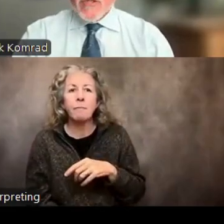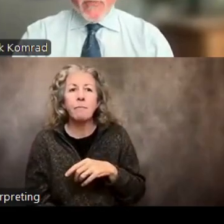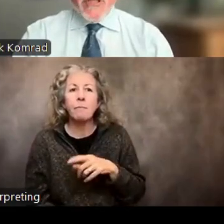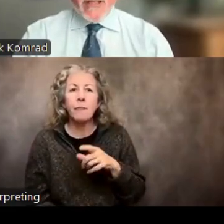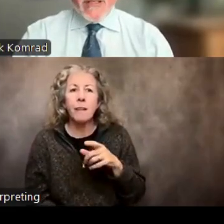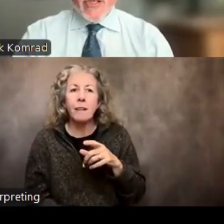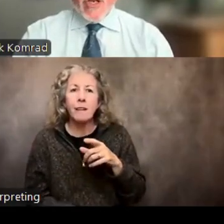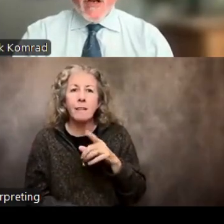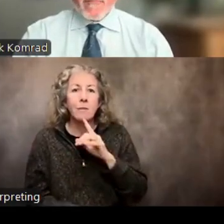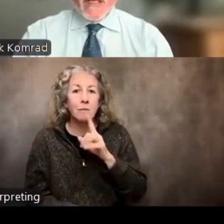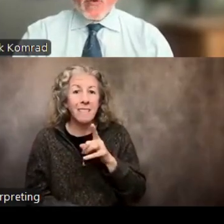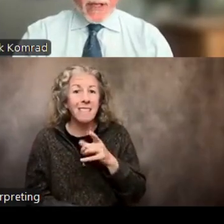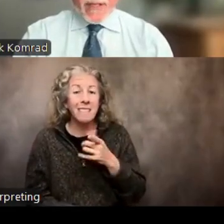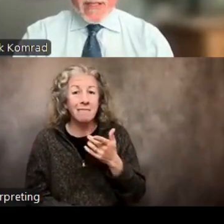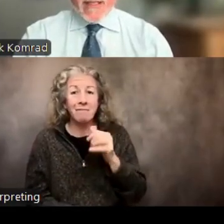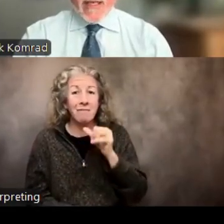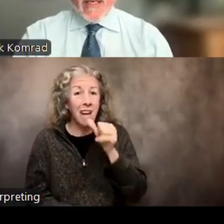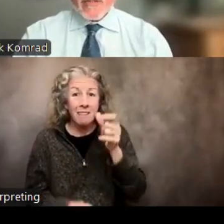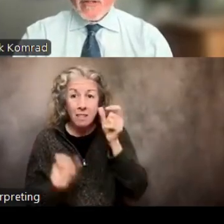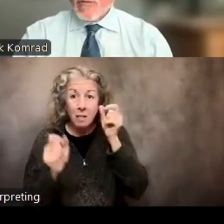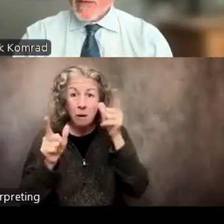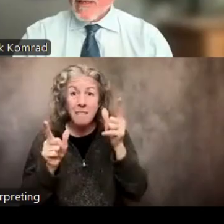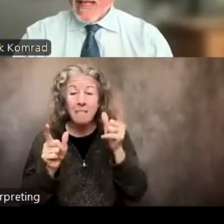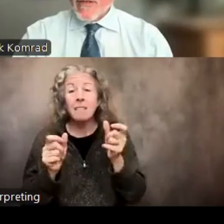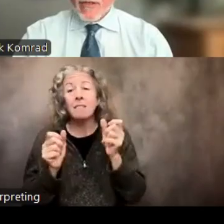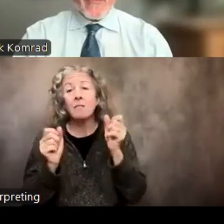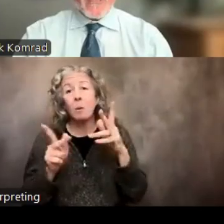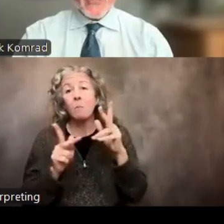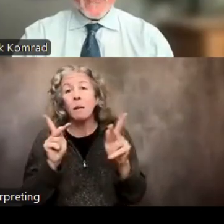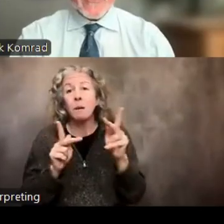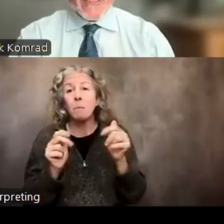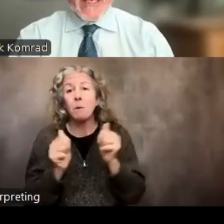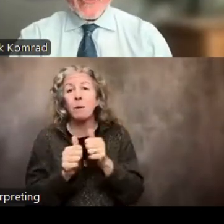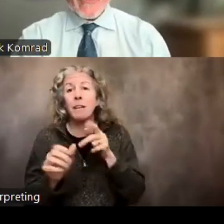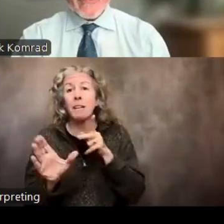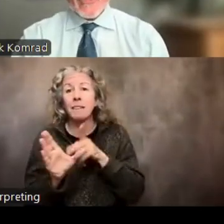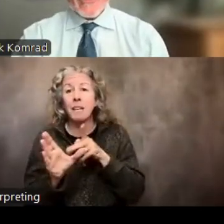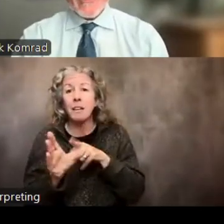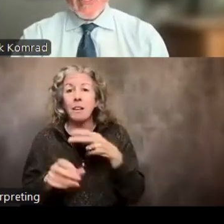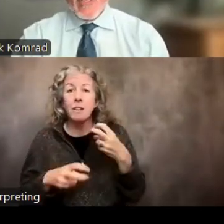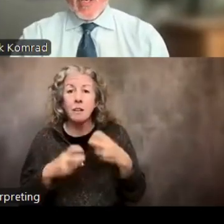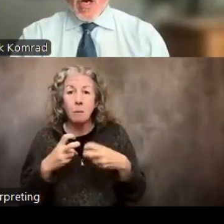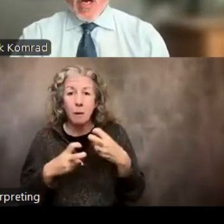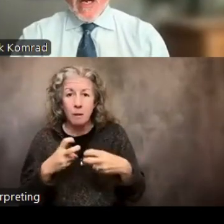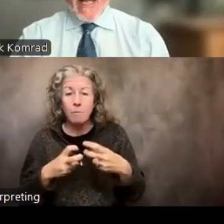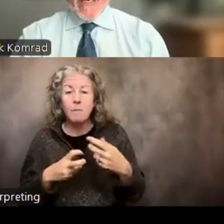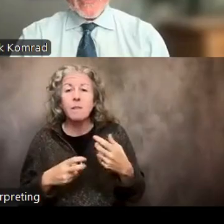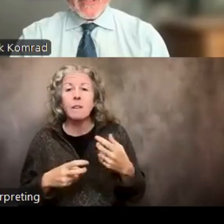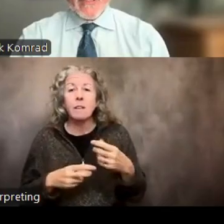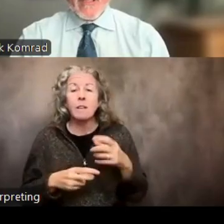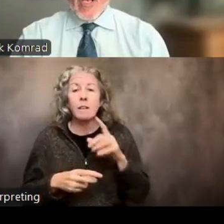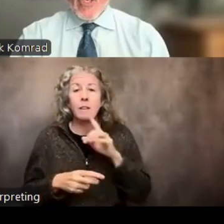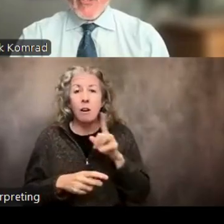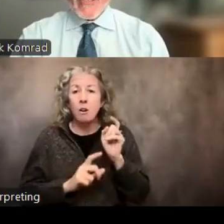percentage of people with psychiatric who are having euthanasia for psychiatric conditions are actually under